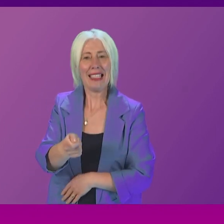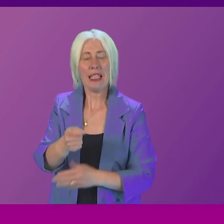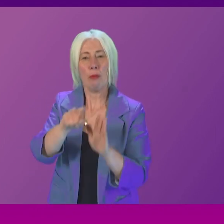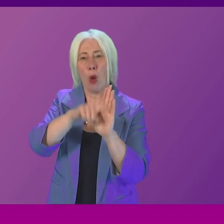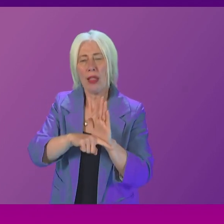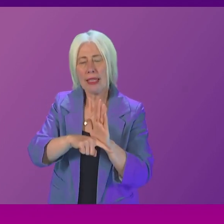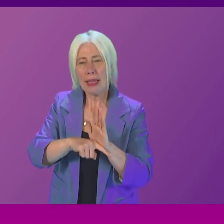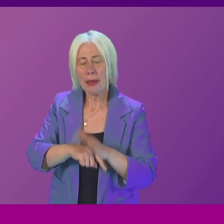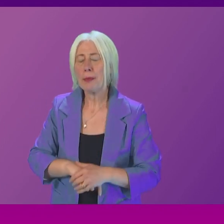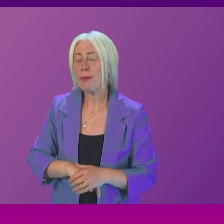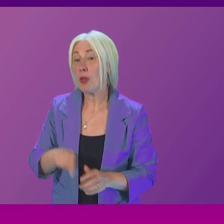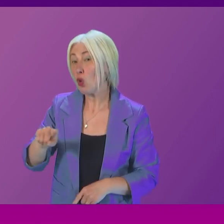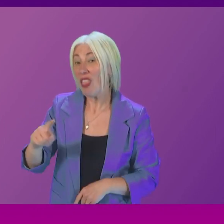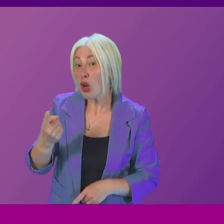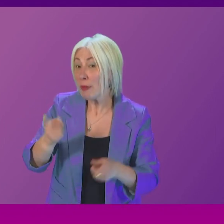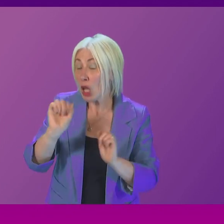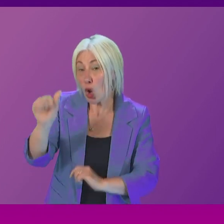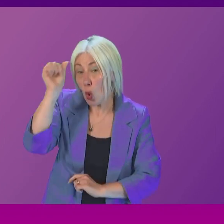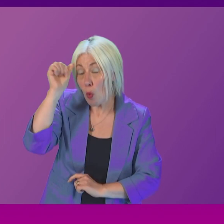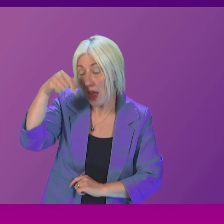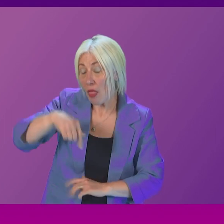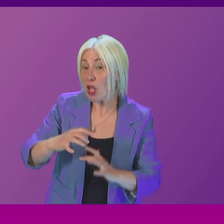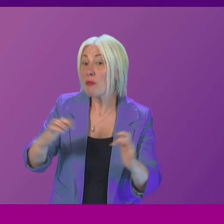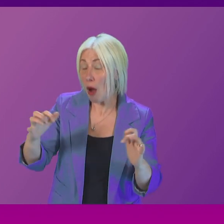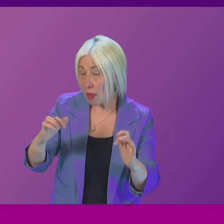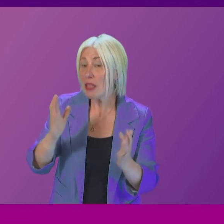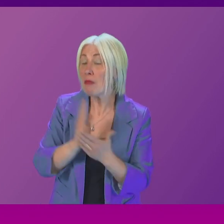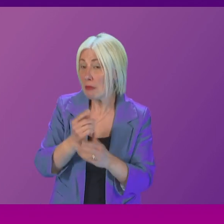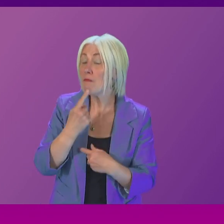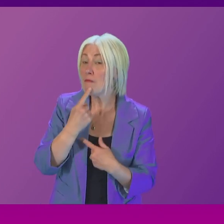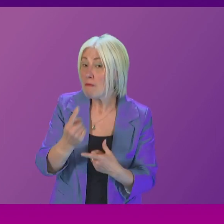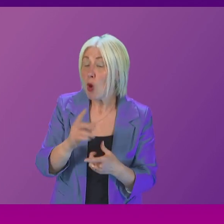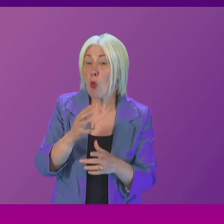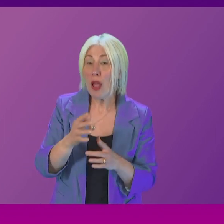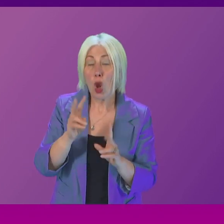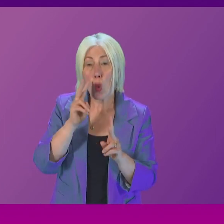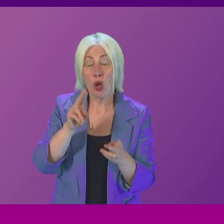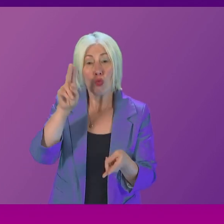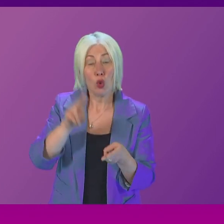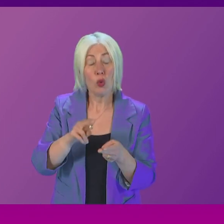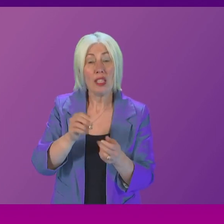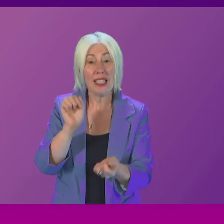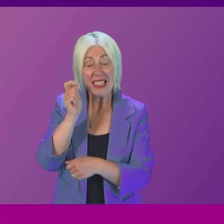Is the First Minister aware that this Parliament had a say when it came to the discounting of sentences in relation to early pleas?